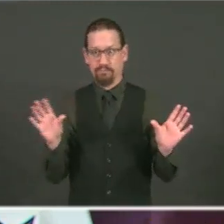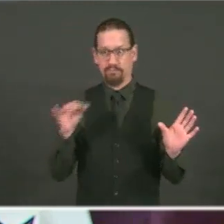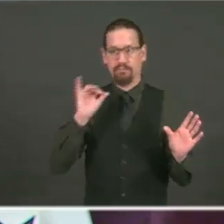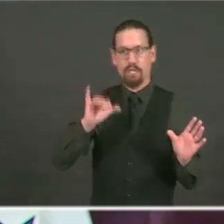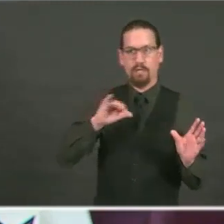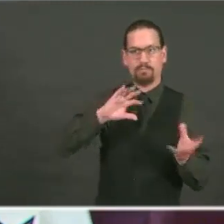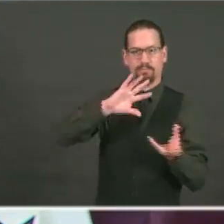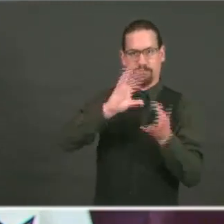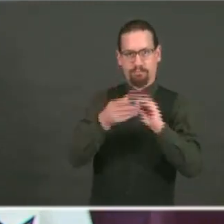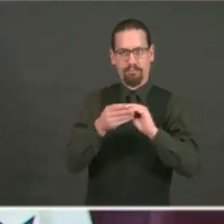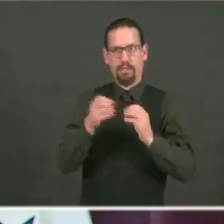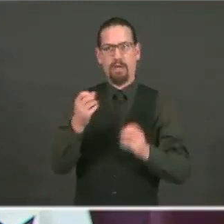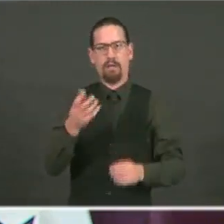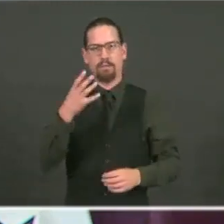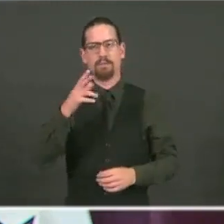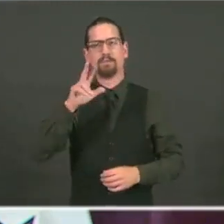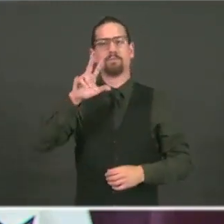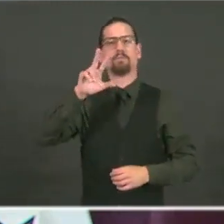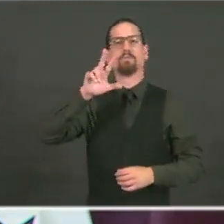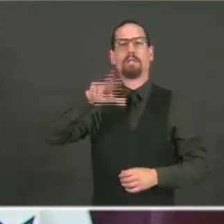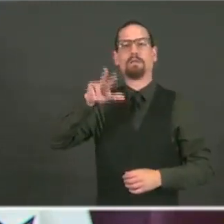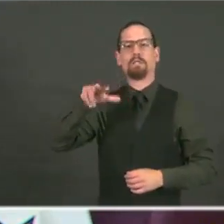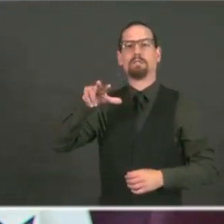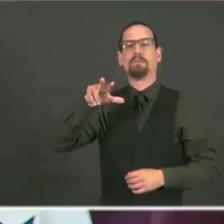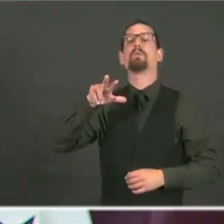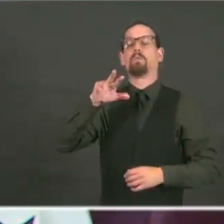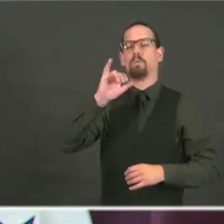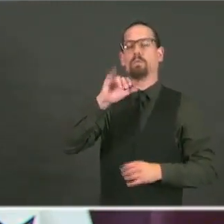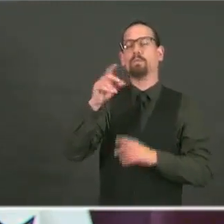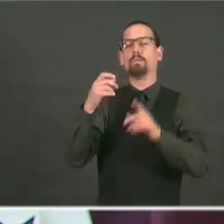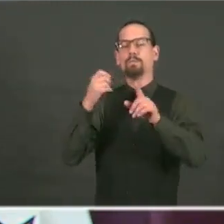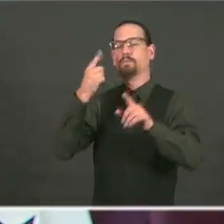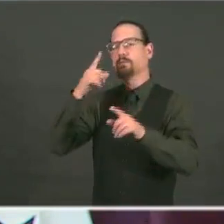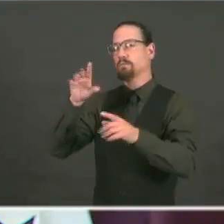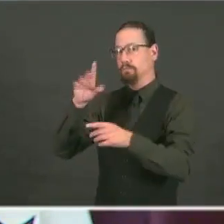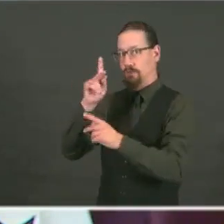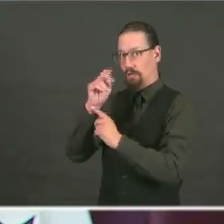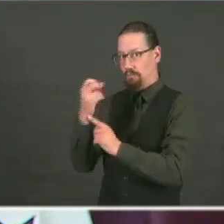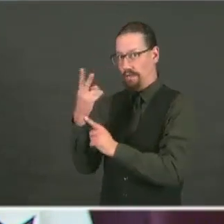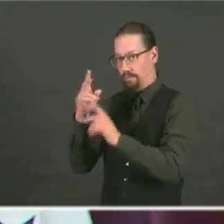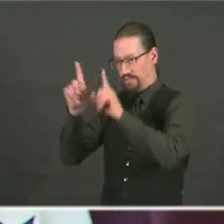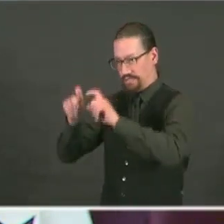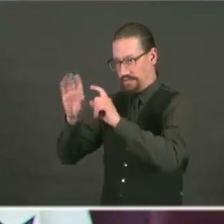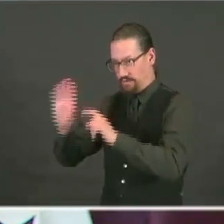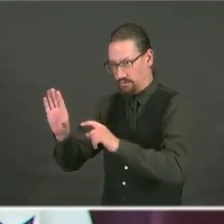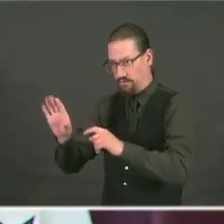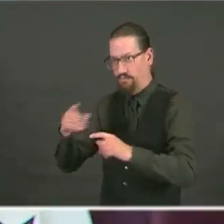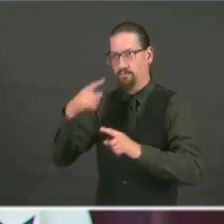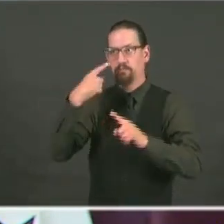TESTING INFRASTRUCTURE, WE FOUND 33 POSITIVE CASES AMONG STUDENTS AND SCHOOL STAFF WHO HAD BEEN IN